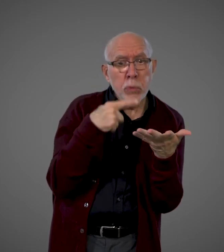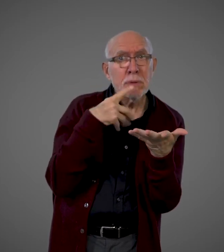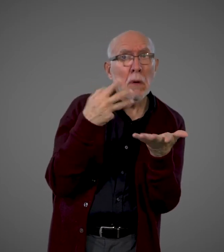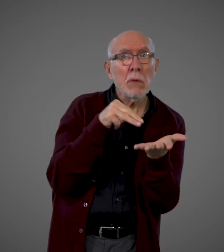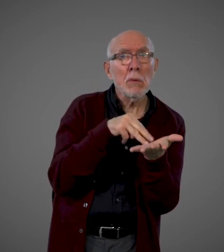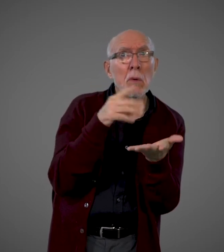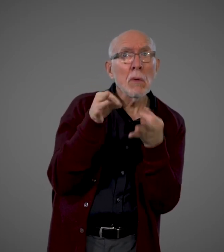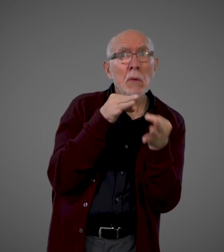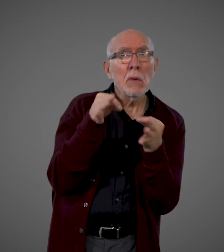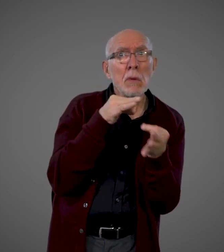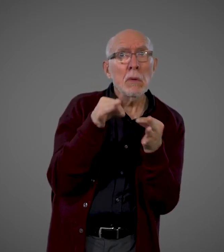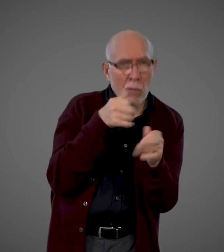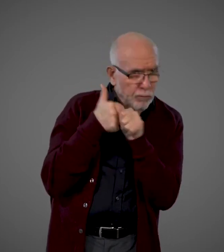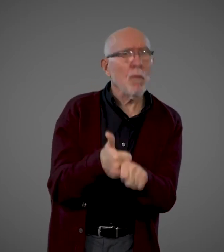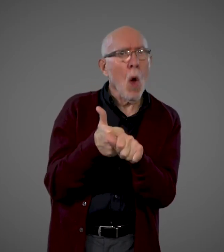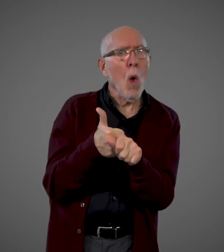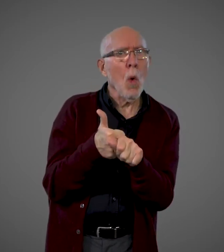Follow the instructions exactly.